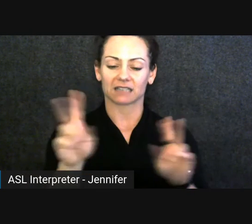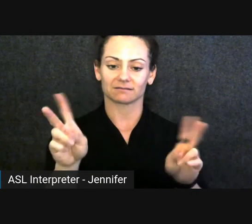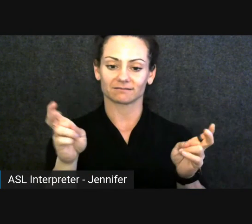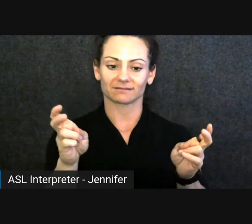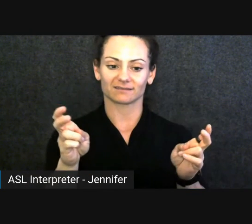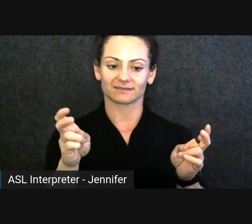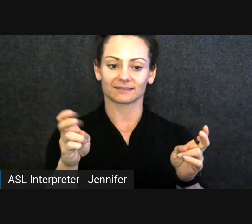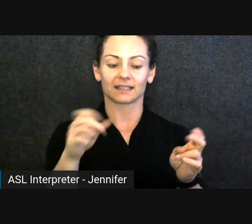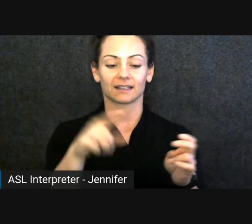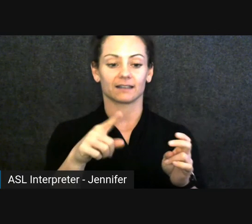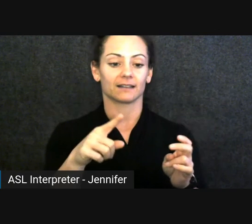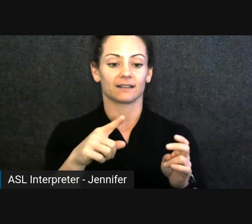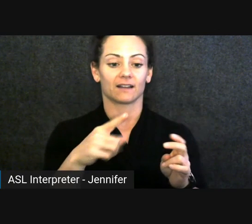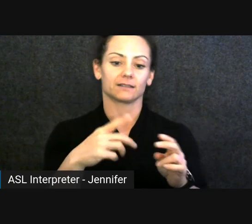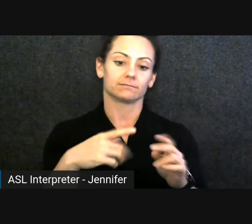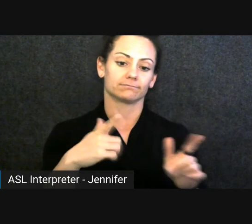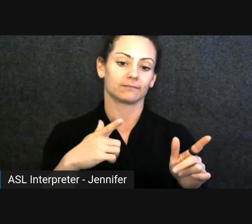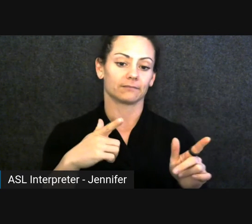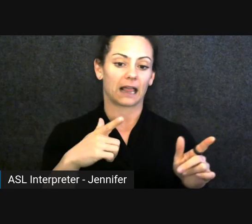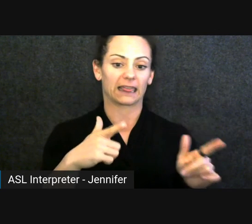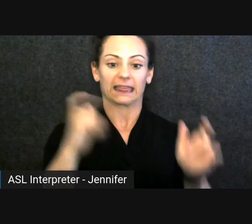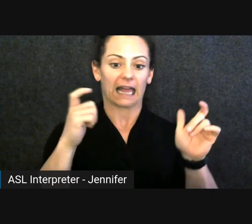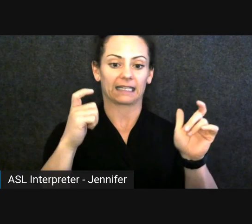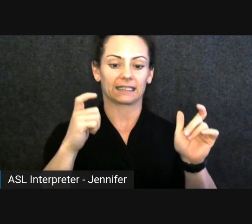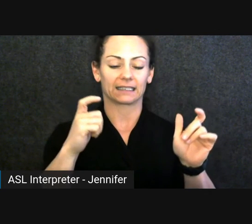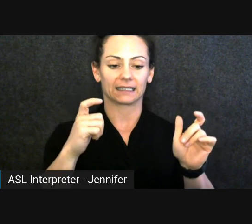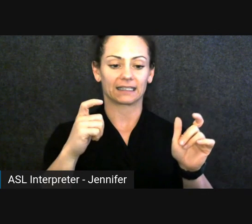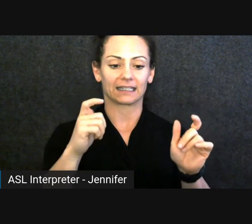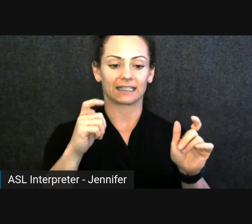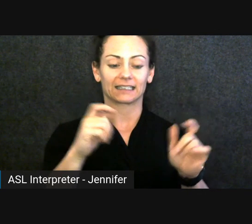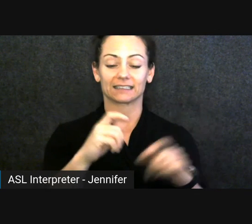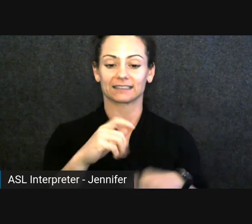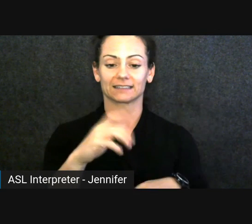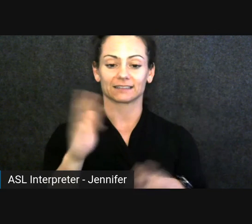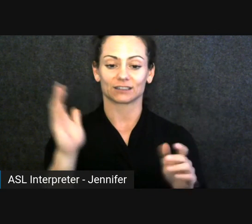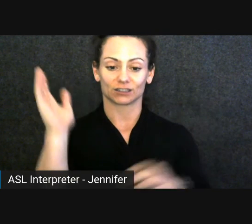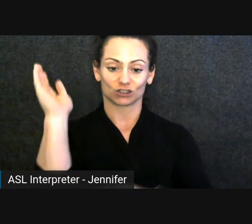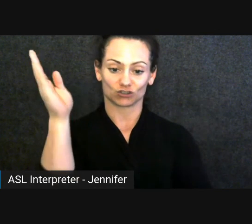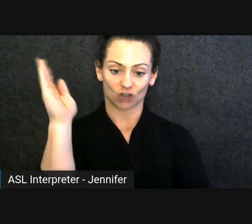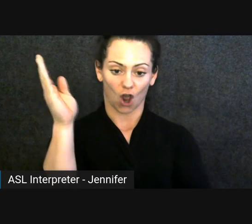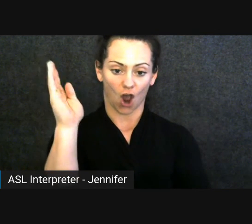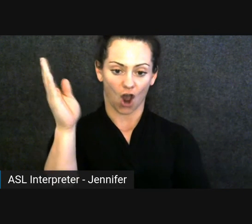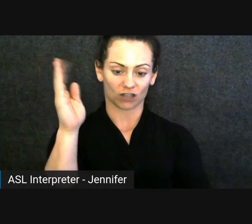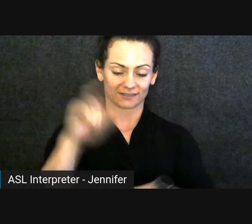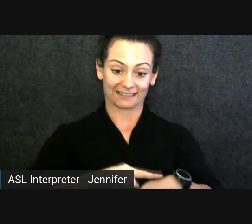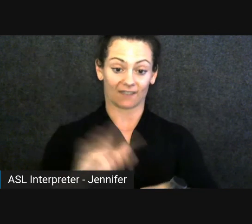with Robert Jacobi, Nick Croft, and Katie Gleason, that will be at 5:00 PM.